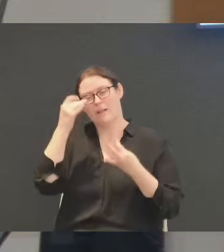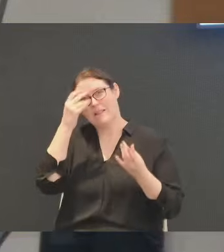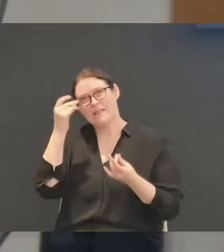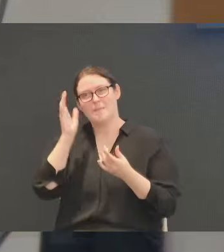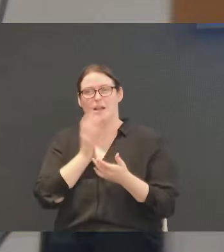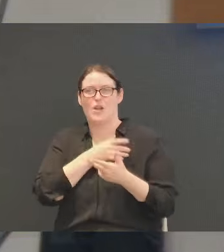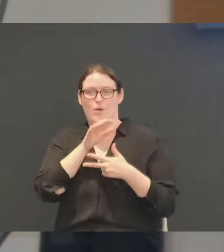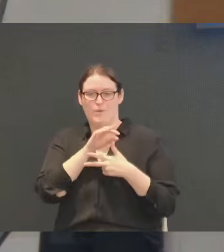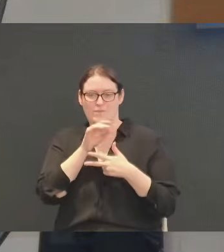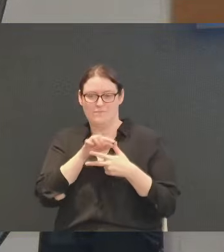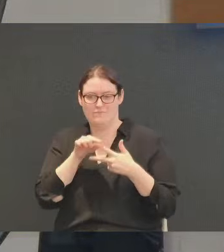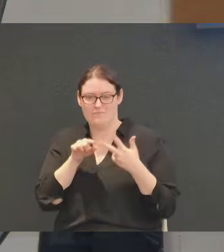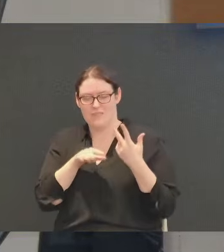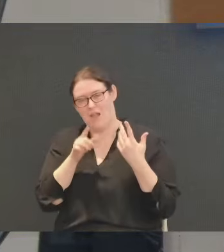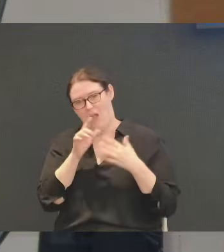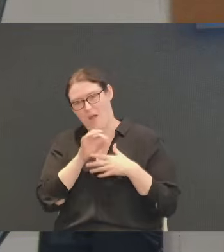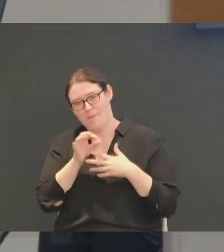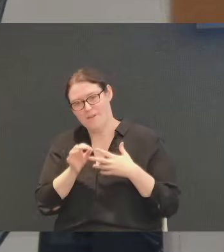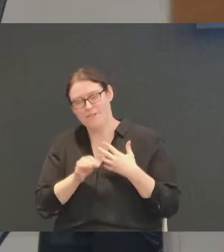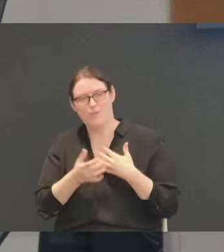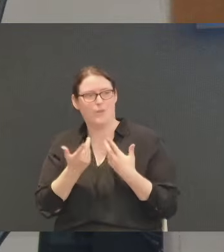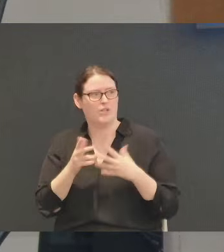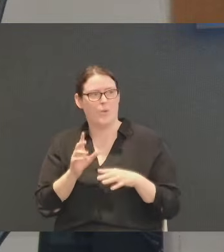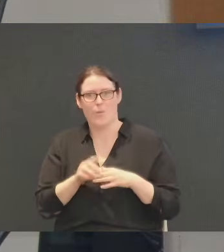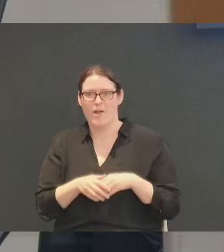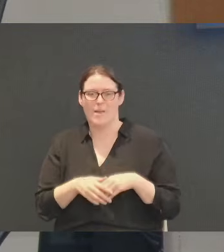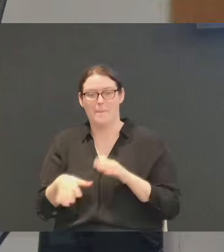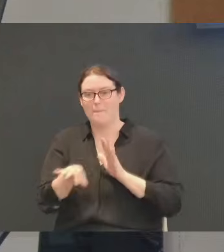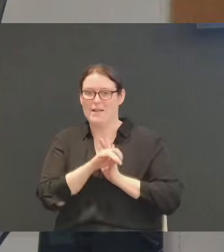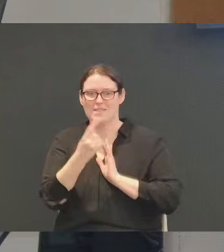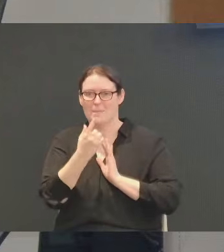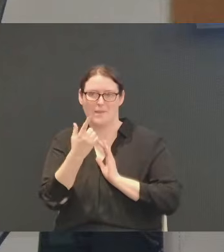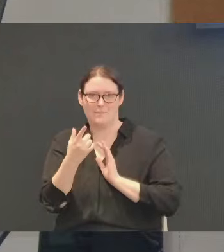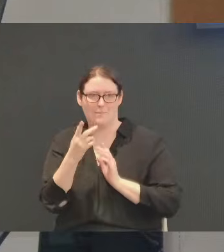we don't want to put something that we know is not going to go anywhere. Yeah, I can look that up